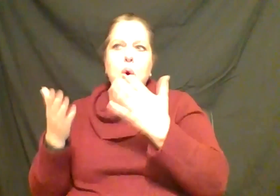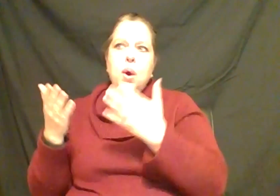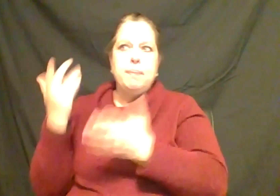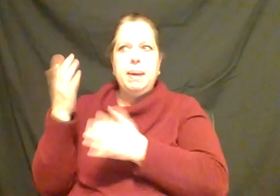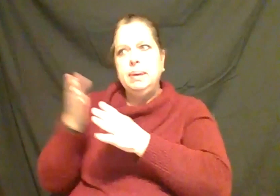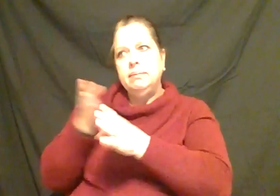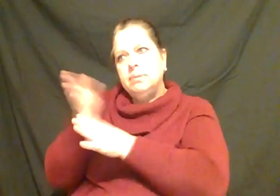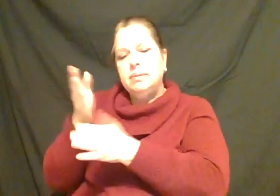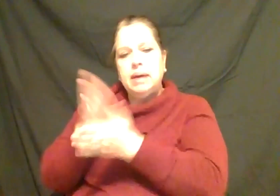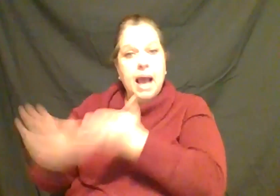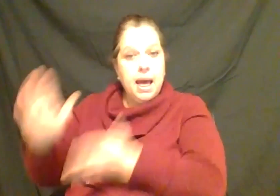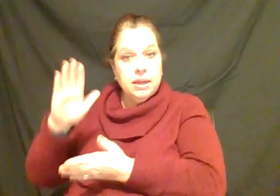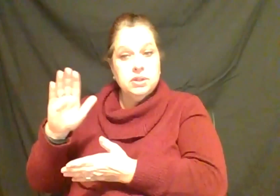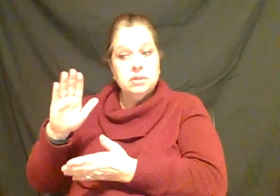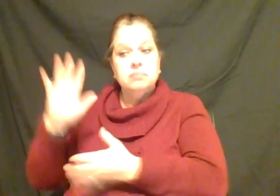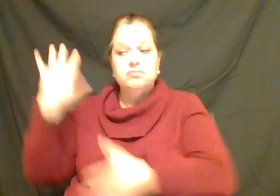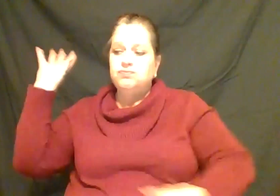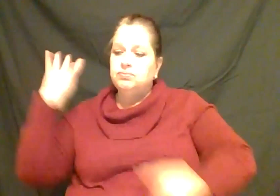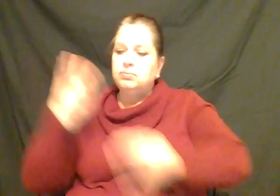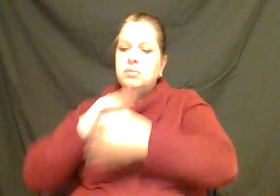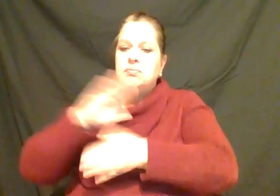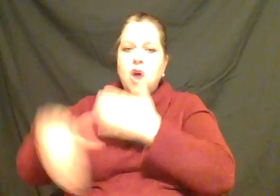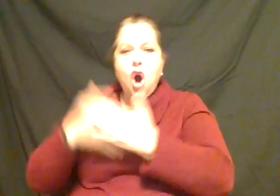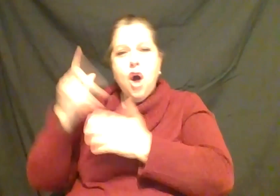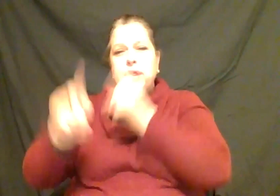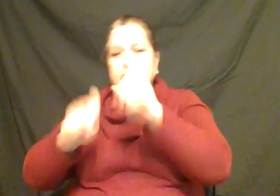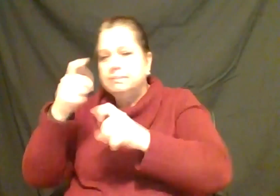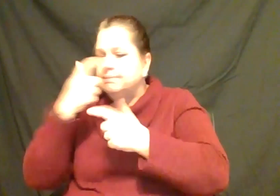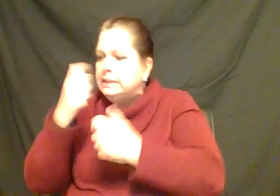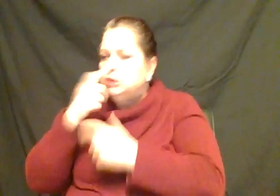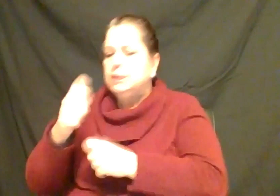and then all of their interest there's an interest inventory learning style assessment and with